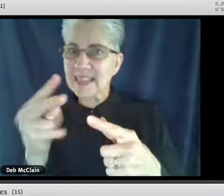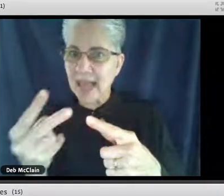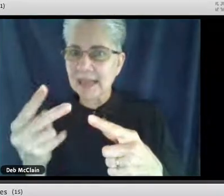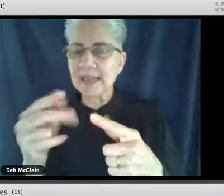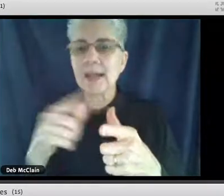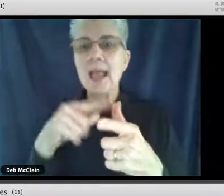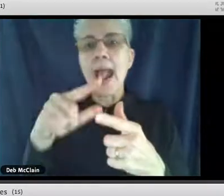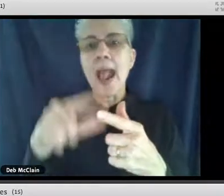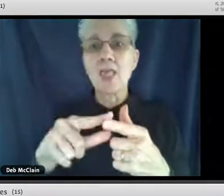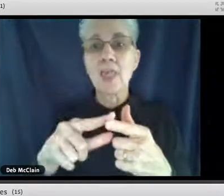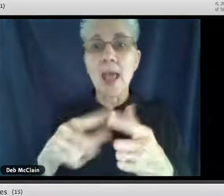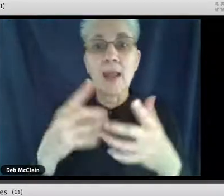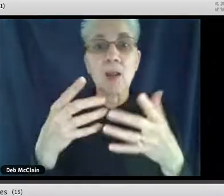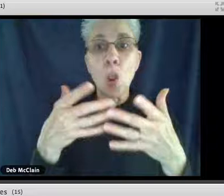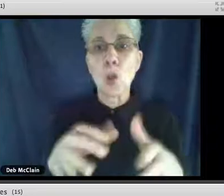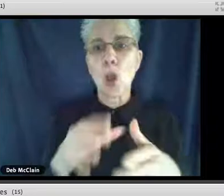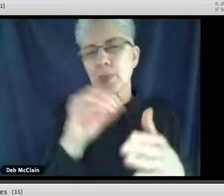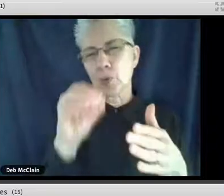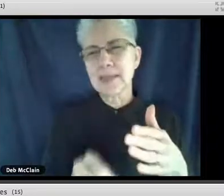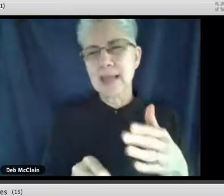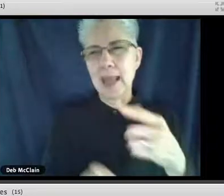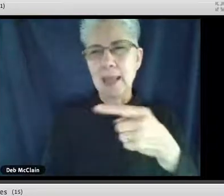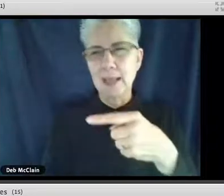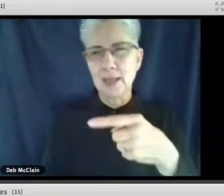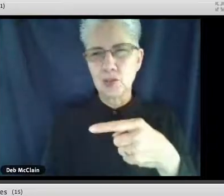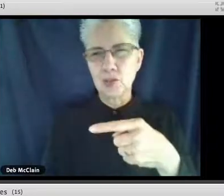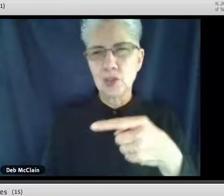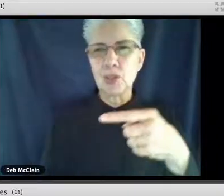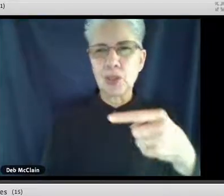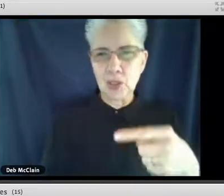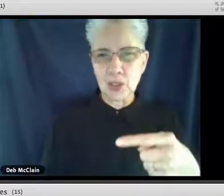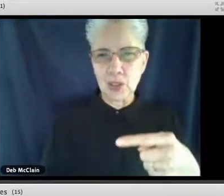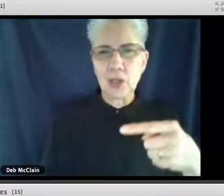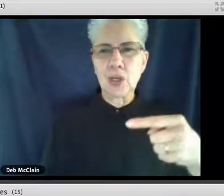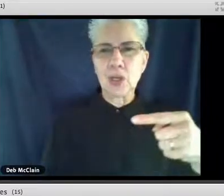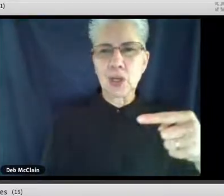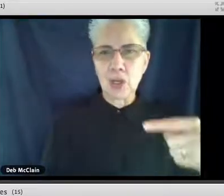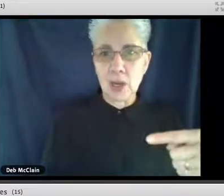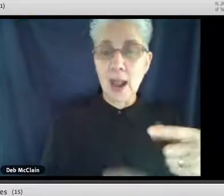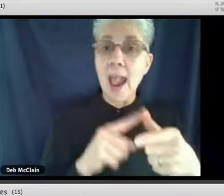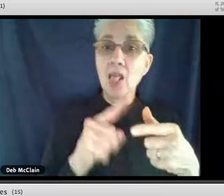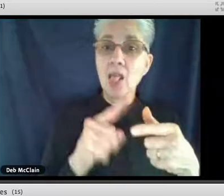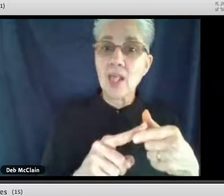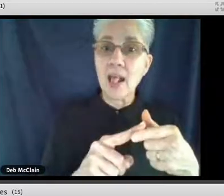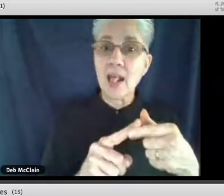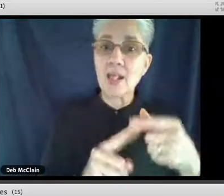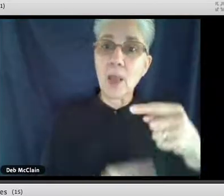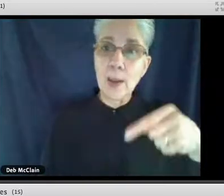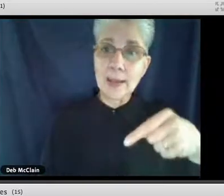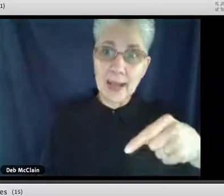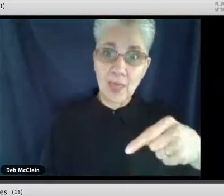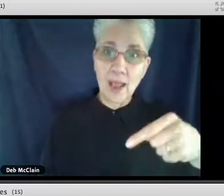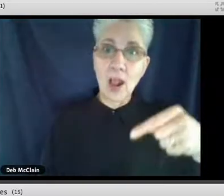You lost a certain percentage of people. You can see that kind of went down, and then they went here, and then they went here.